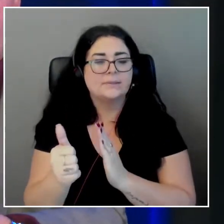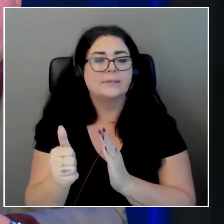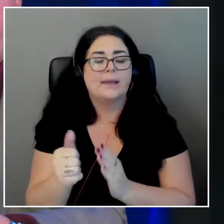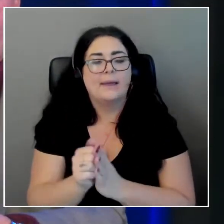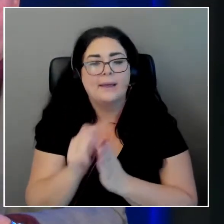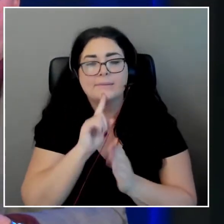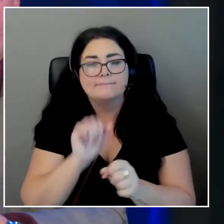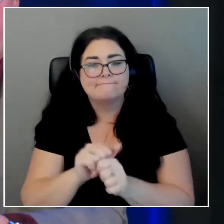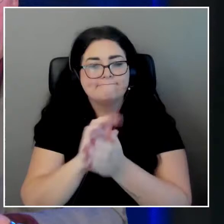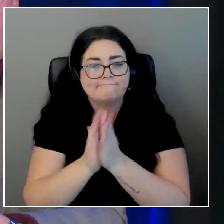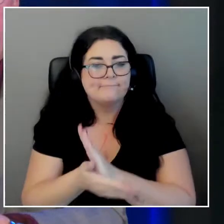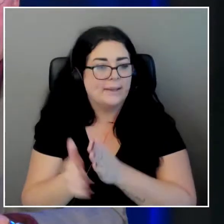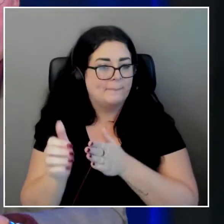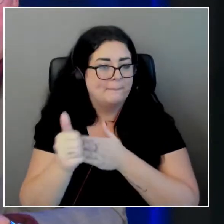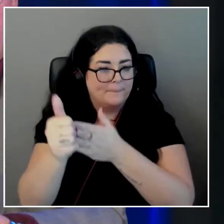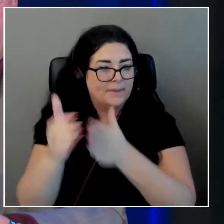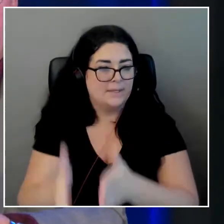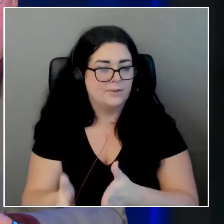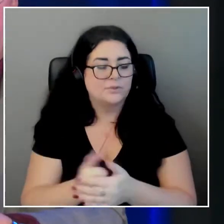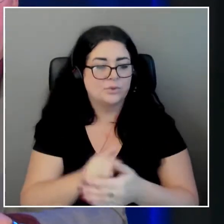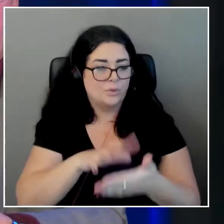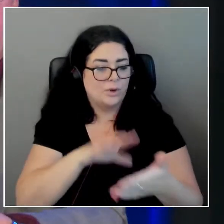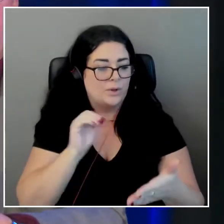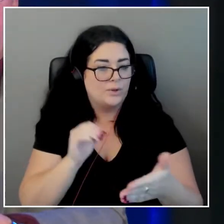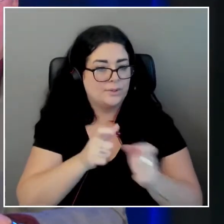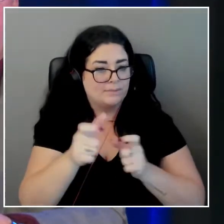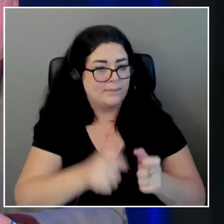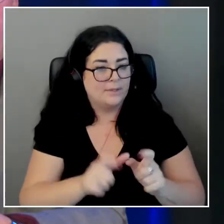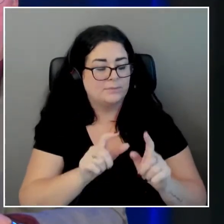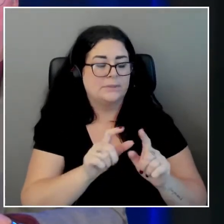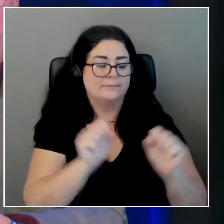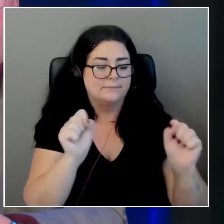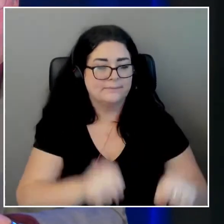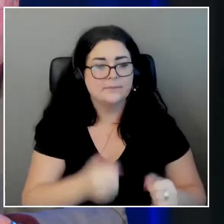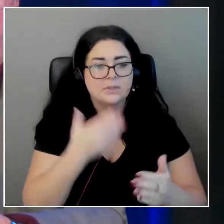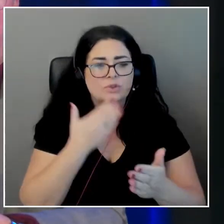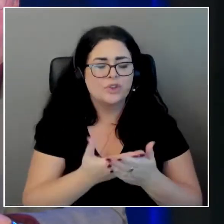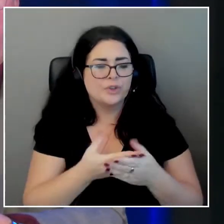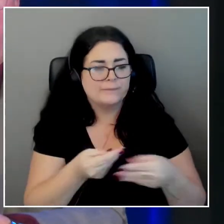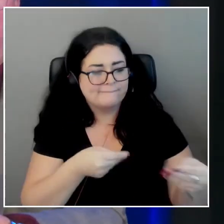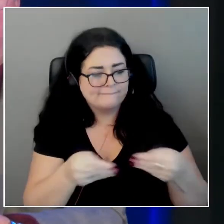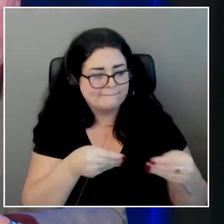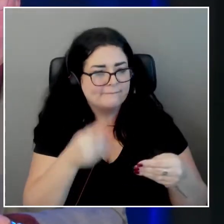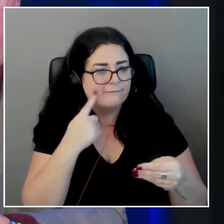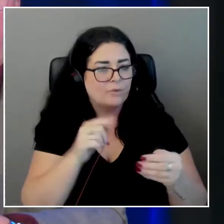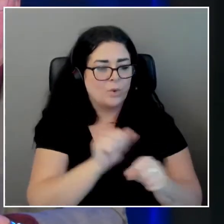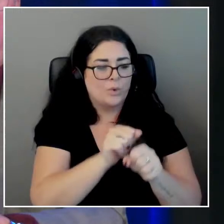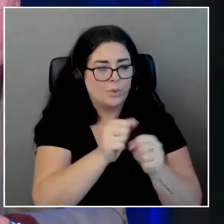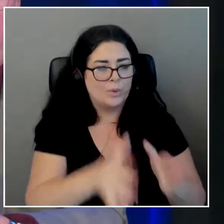Our Learning Management System has provided employees with flexibility as they complete online self-study programs.